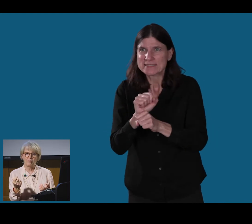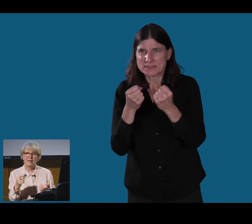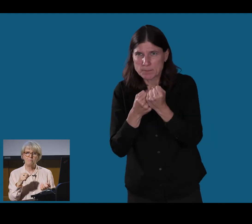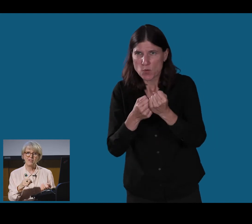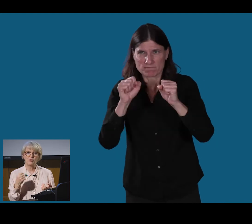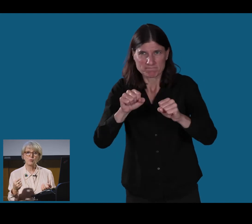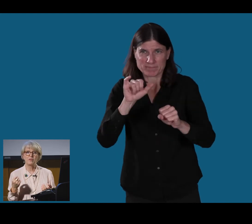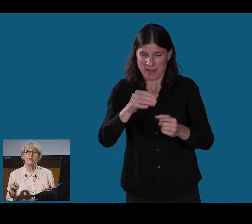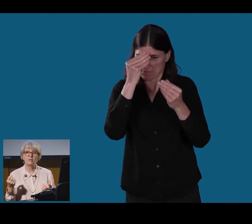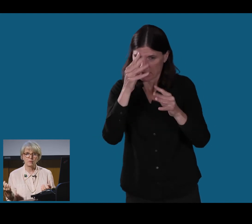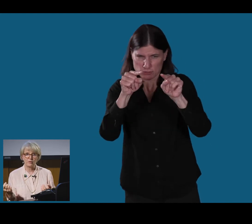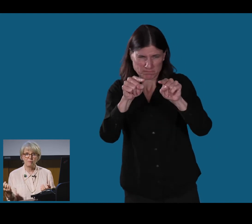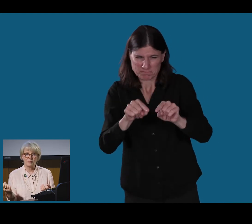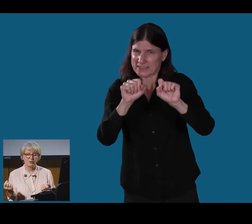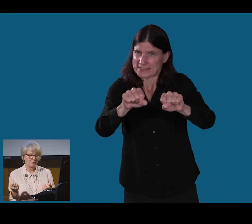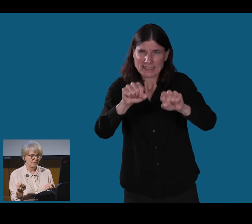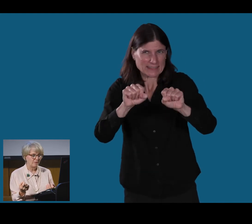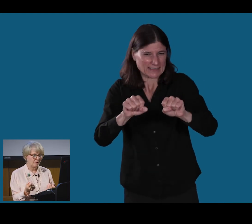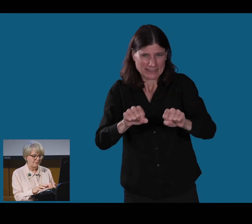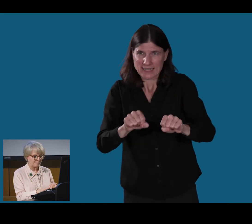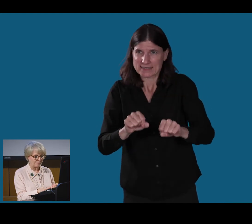and measures what it says it's going to measure.